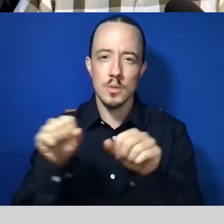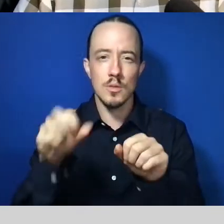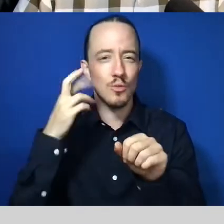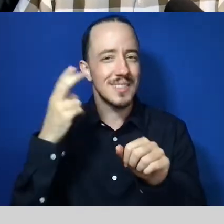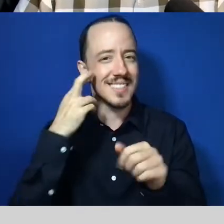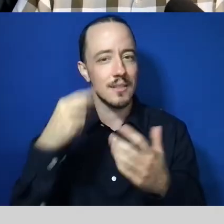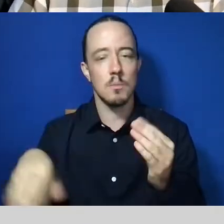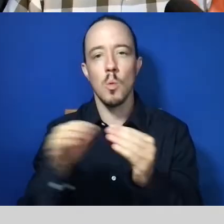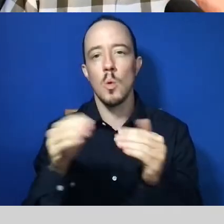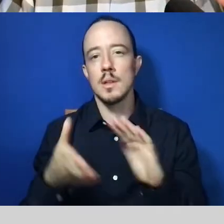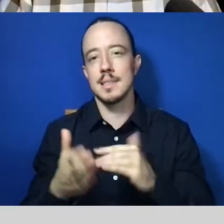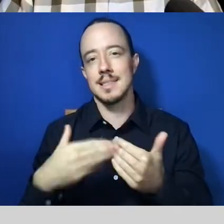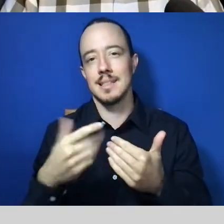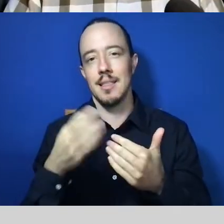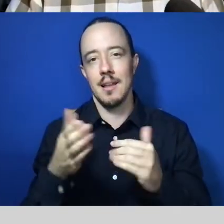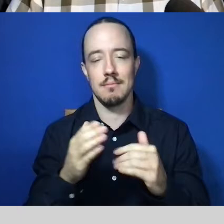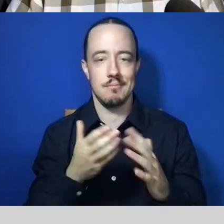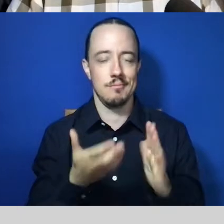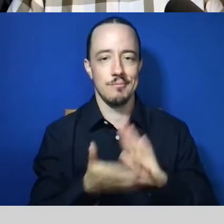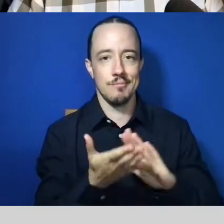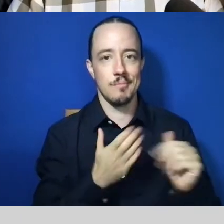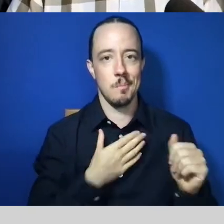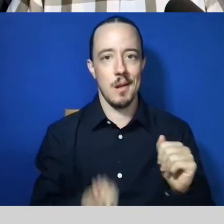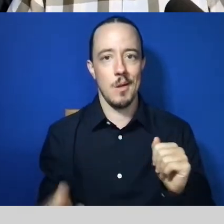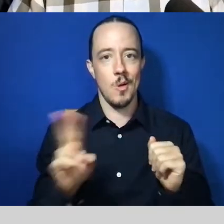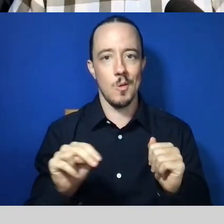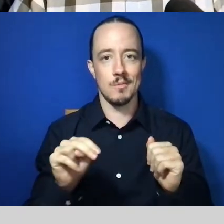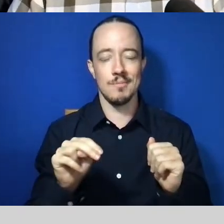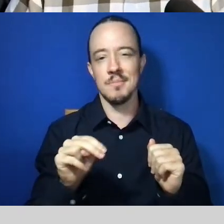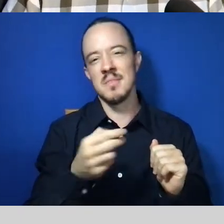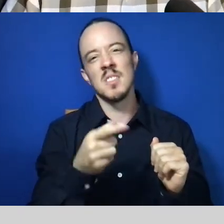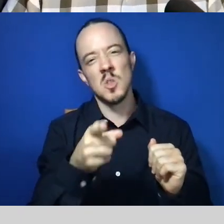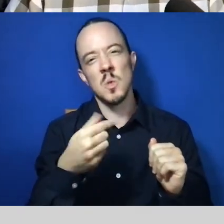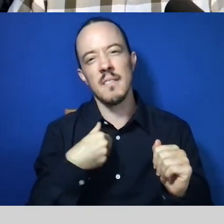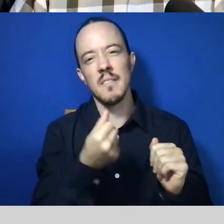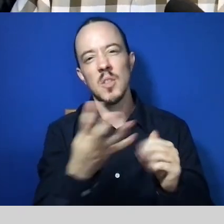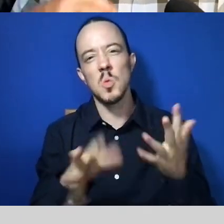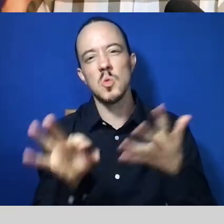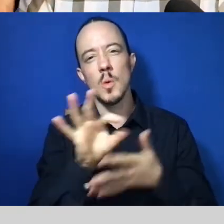So you kind of have a couple of different choices between doing like Docker Compose, kind of roll your own,